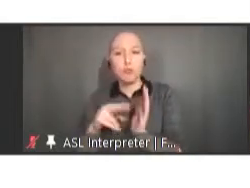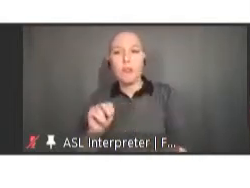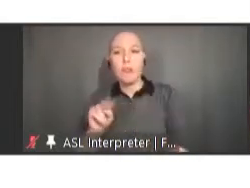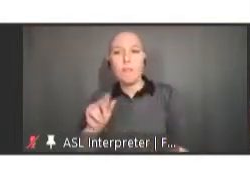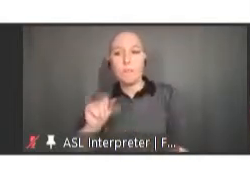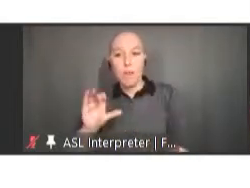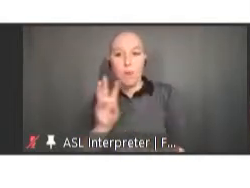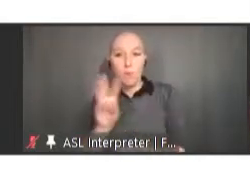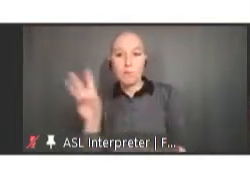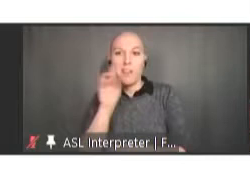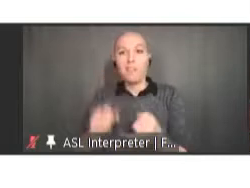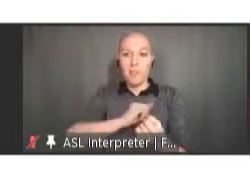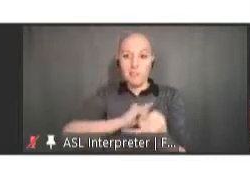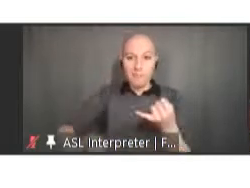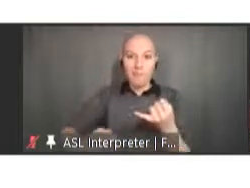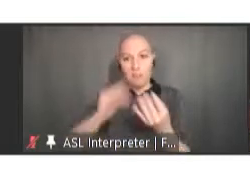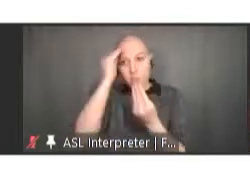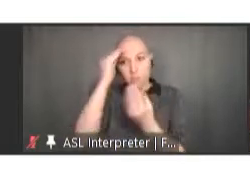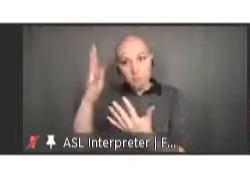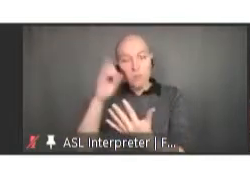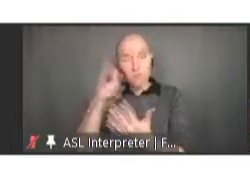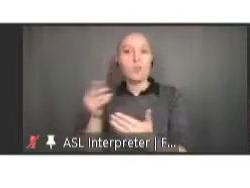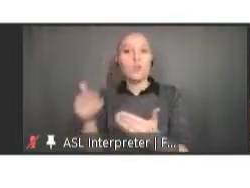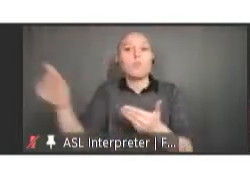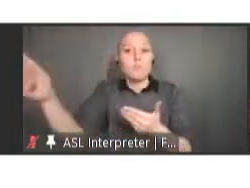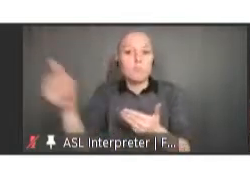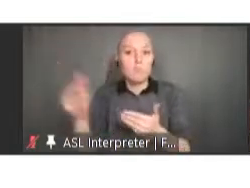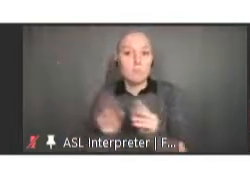At this time, I'd like to start our first panel of the day on correlates of protection.